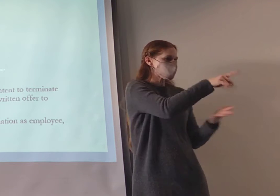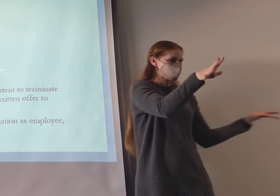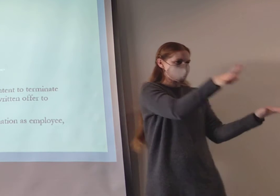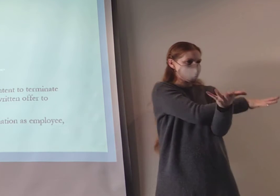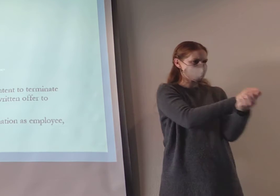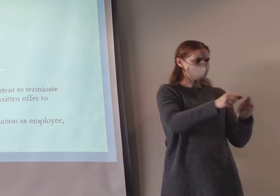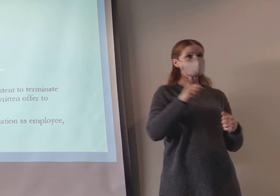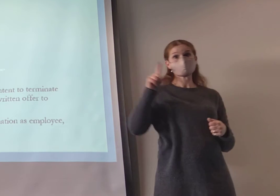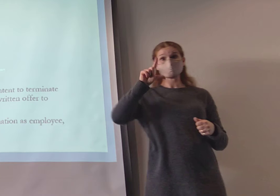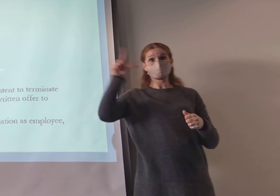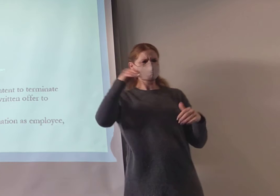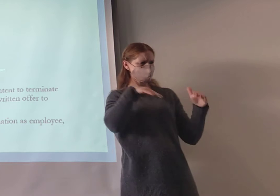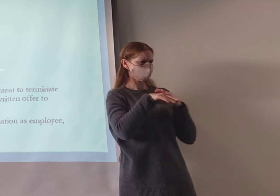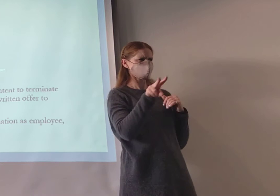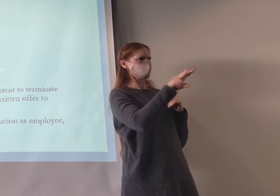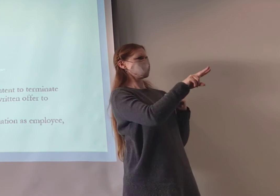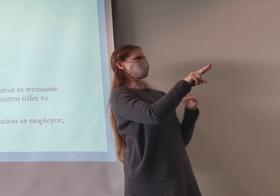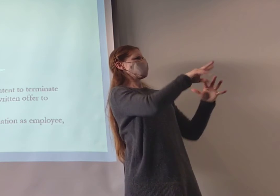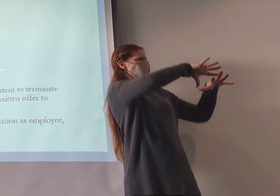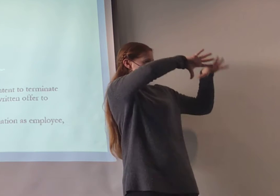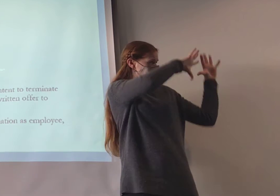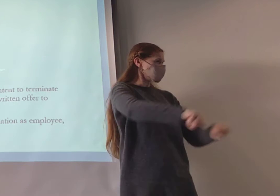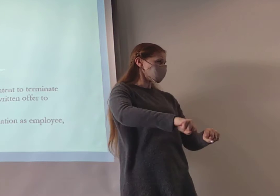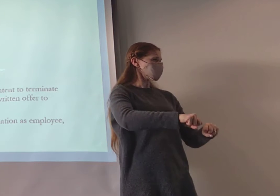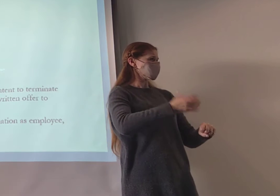and there will be no chance to fix the problem.